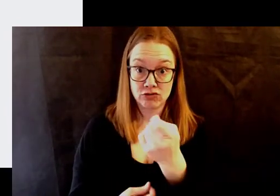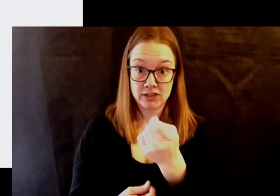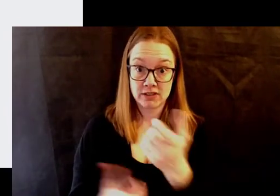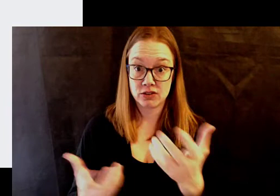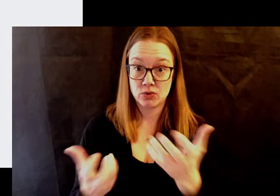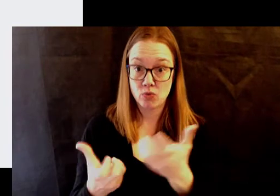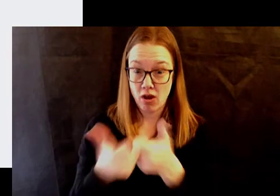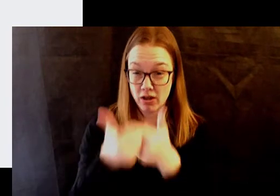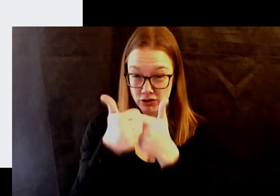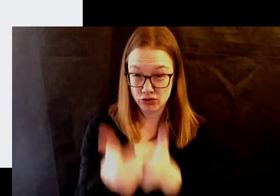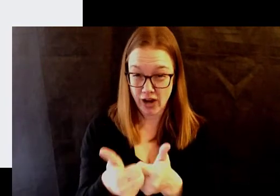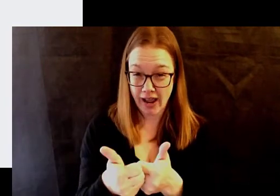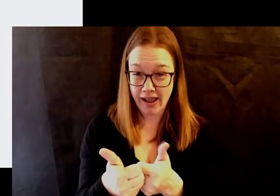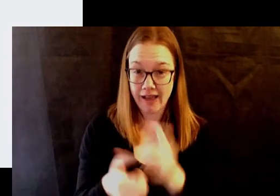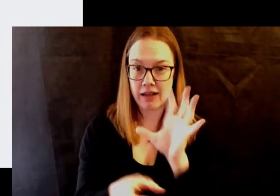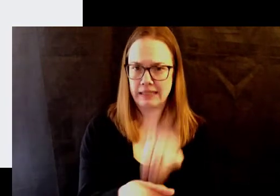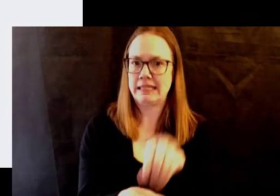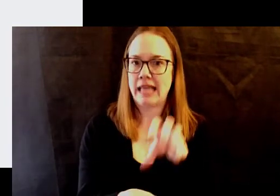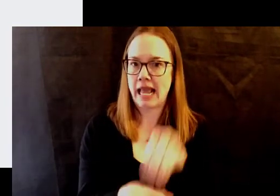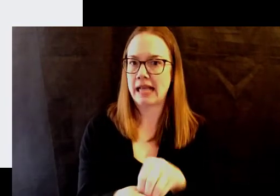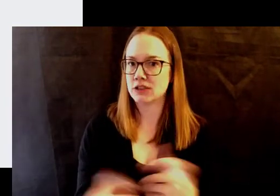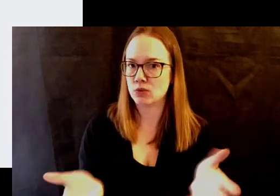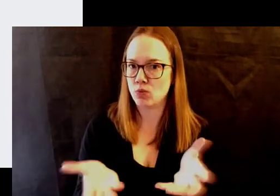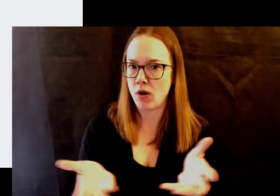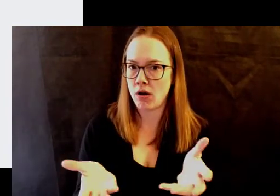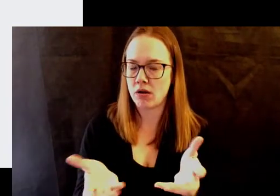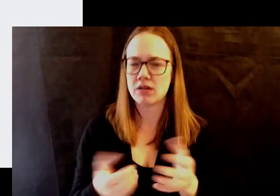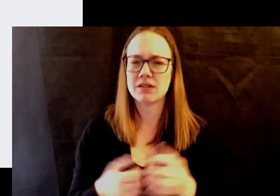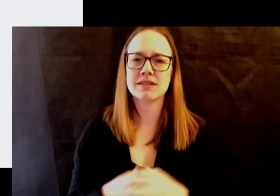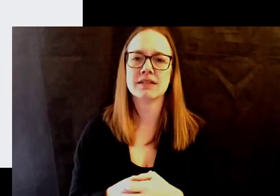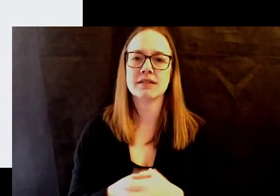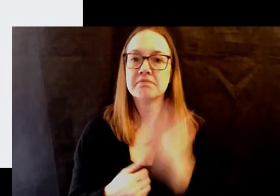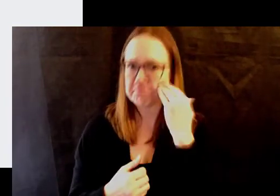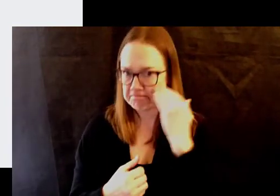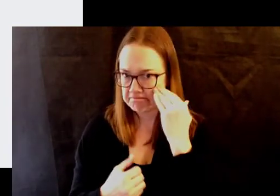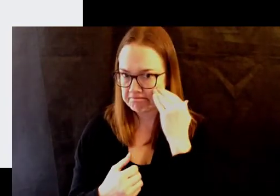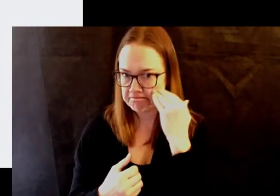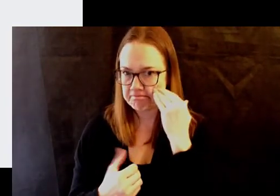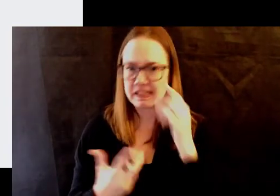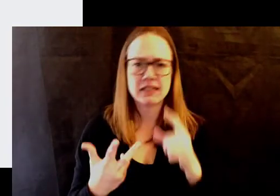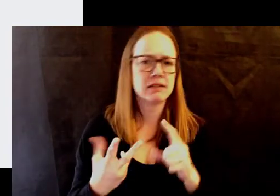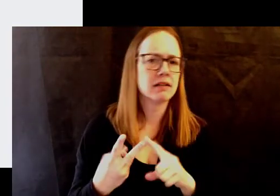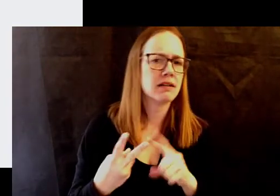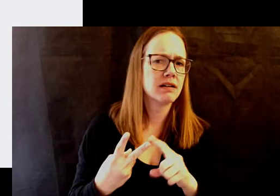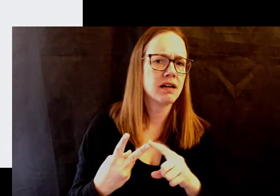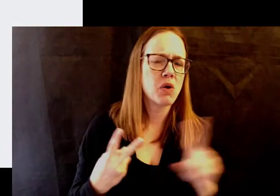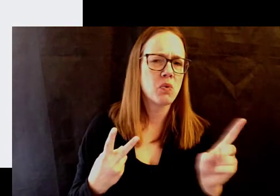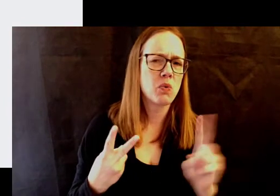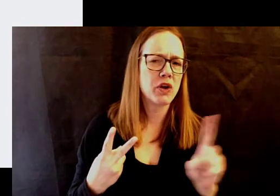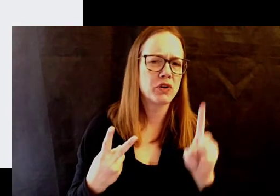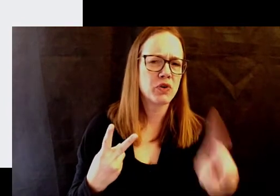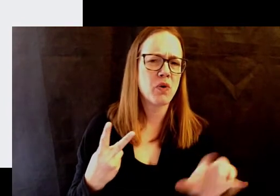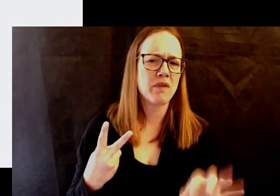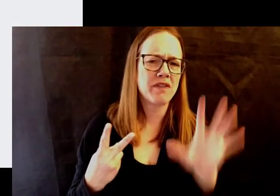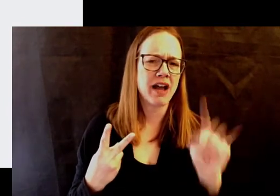or engaging in, where would you go to find some of those things out?